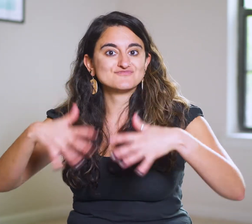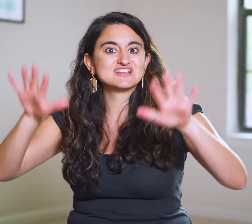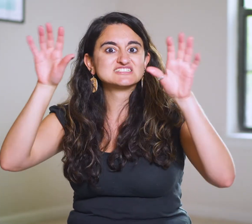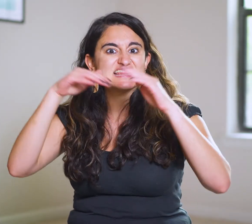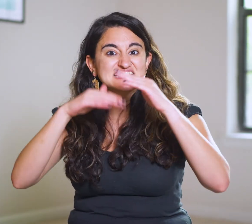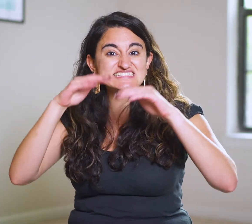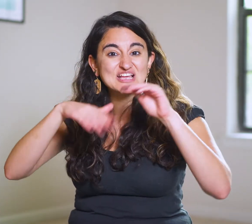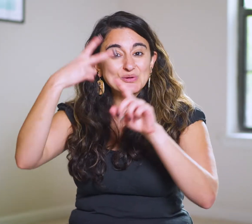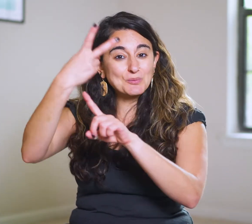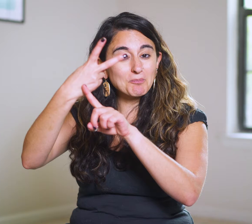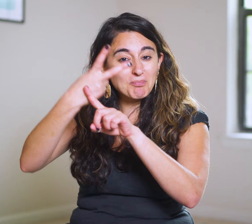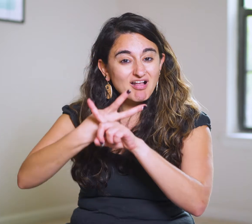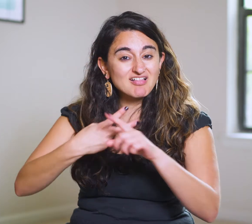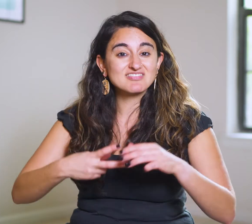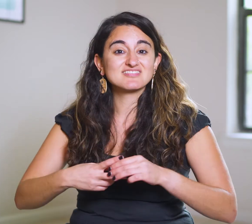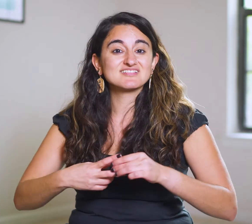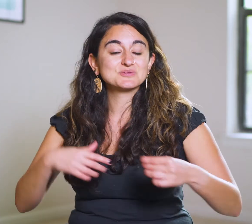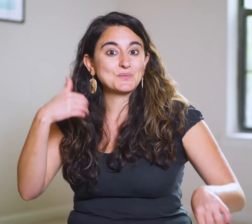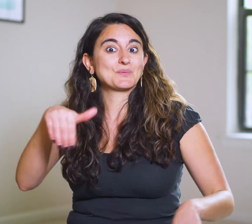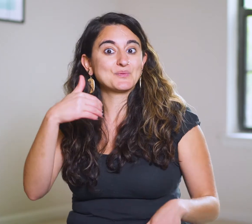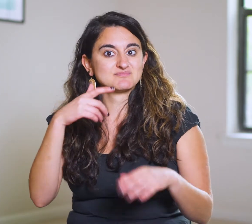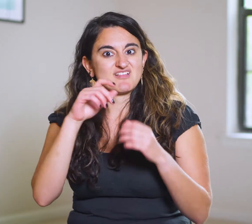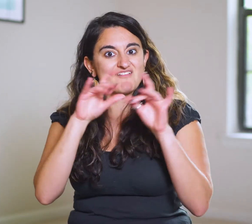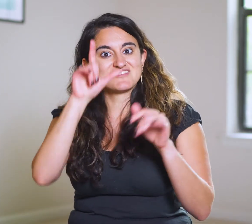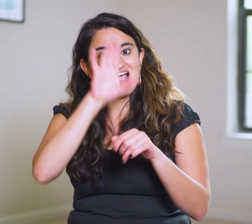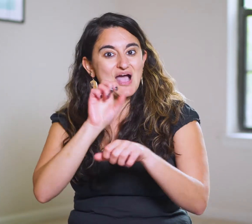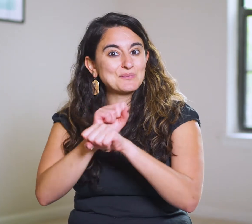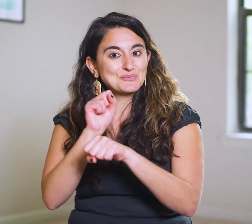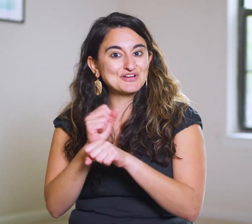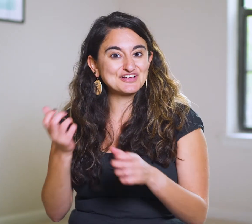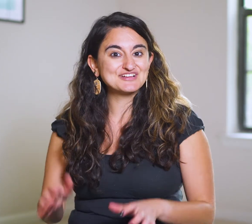was completed in under 2 months of God-appointed work.